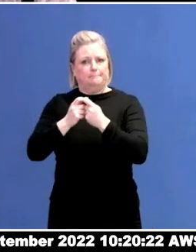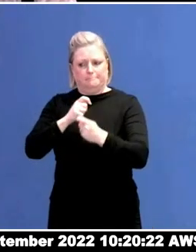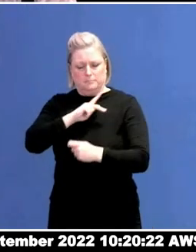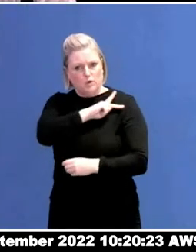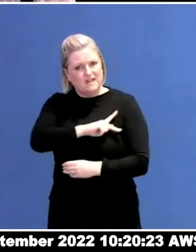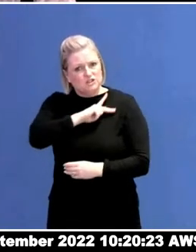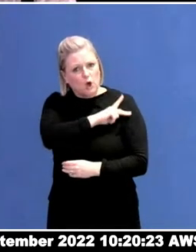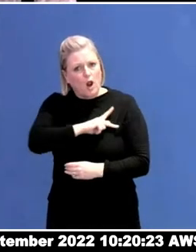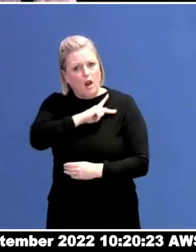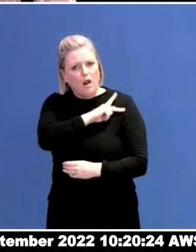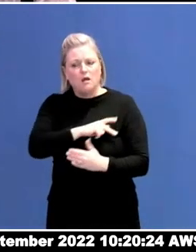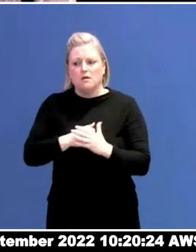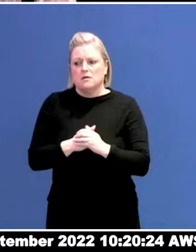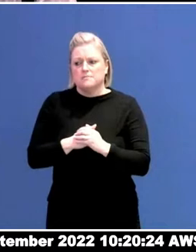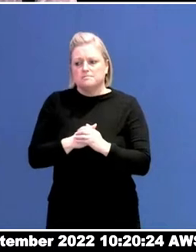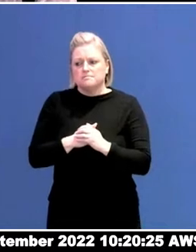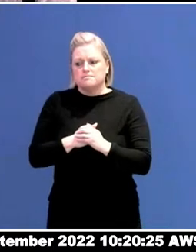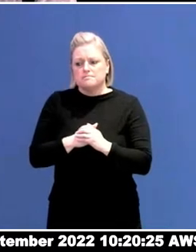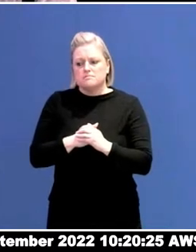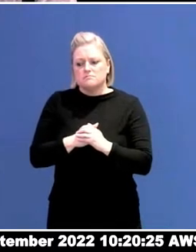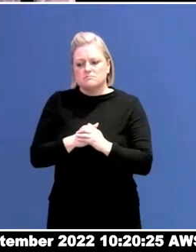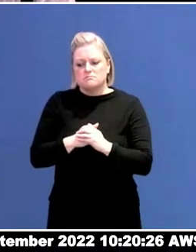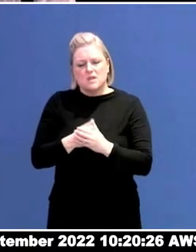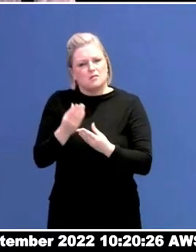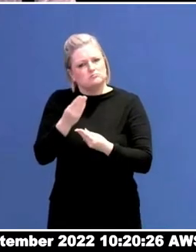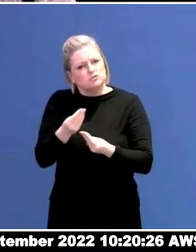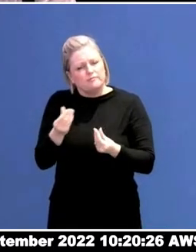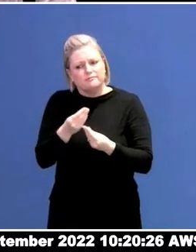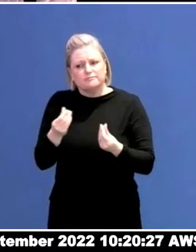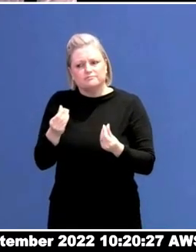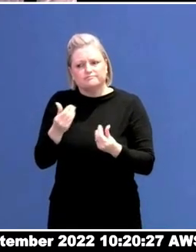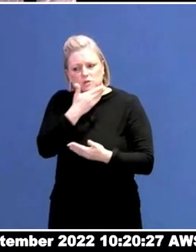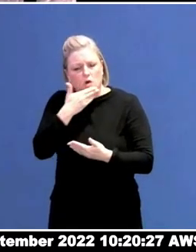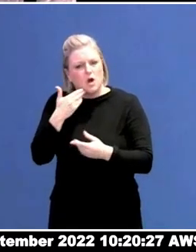they were very sensitive to the process and to Aaron's needs.